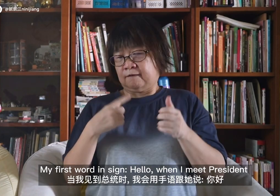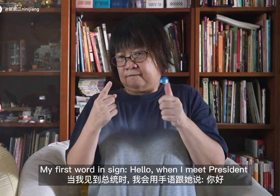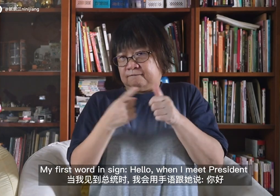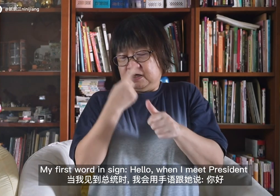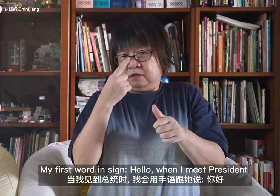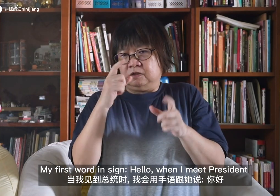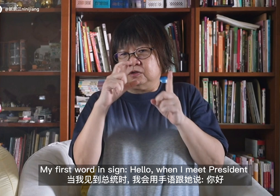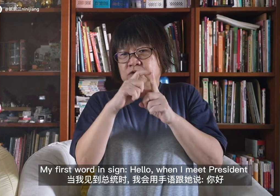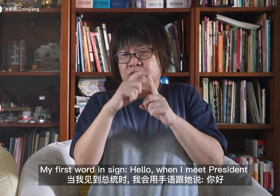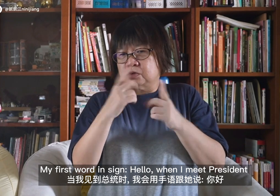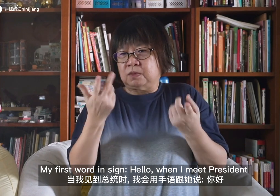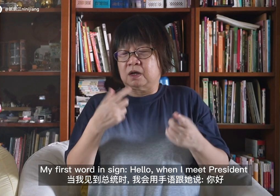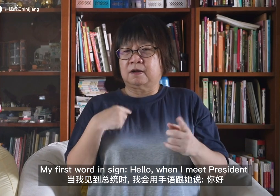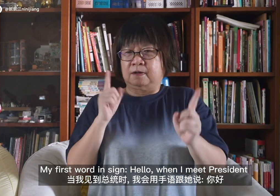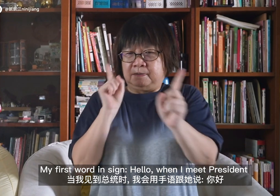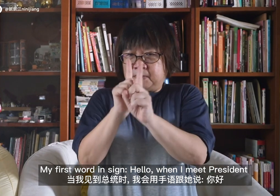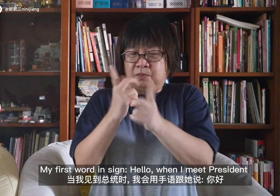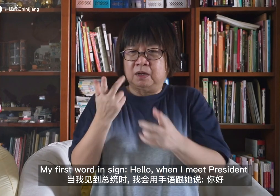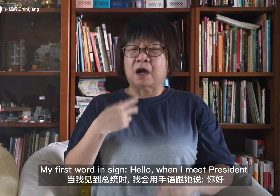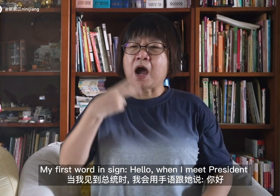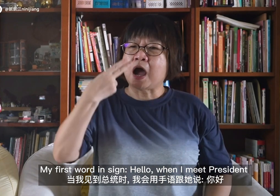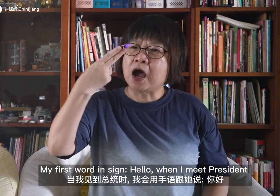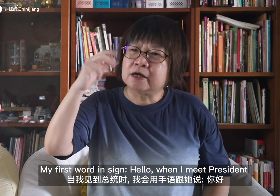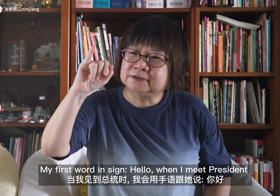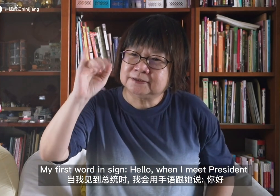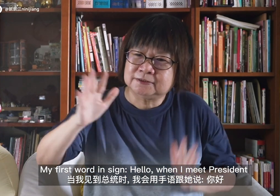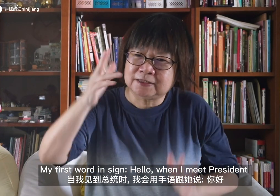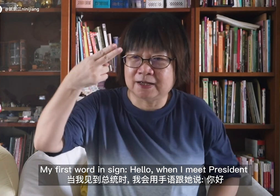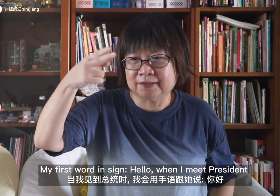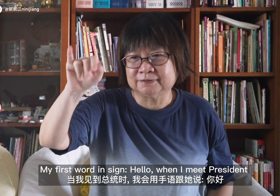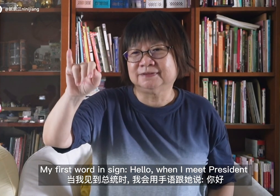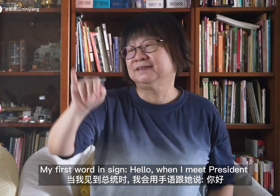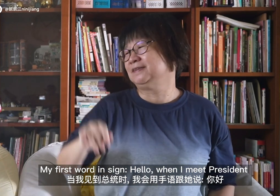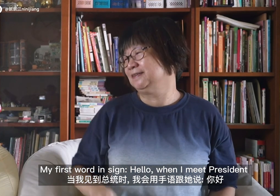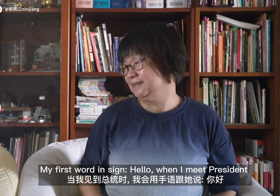My first word in sign: Hello, when I meet President